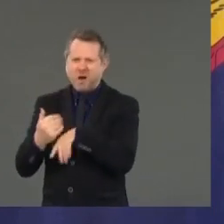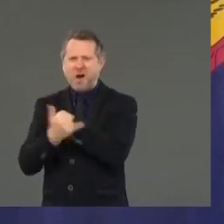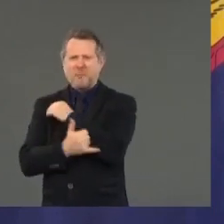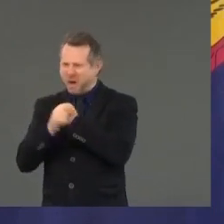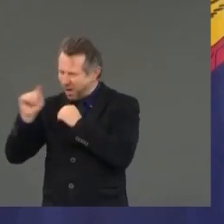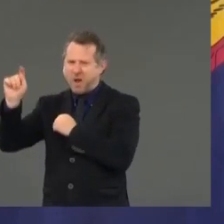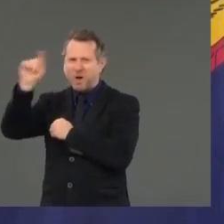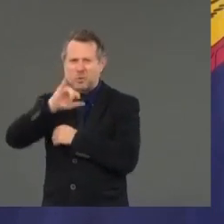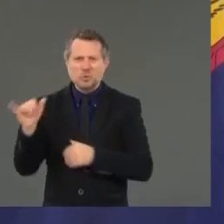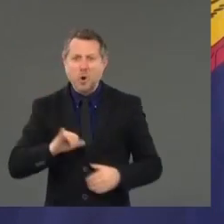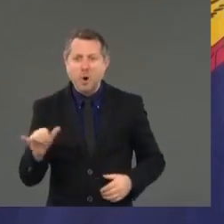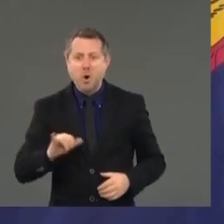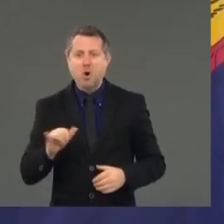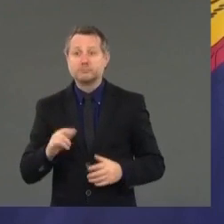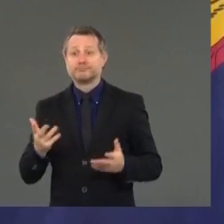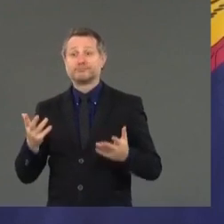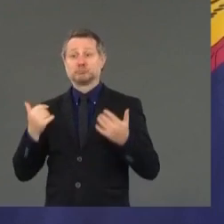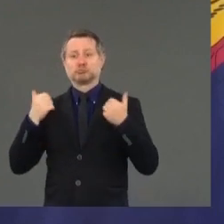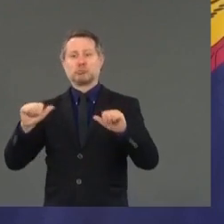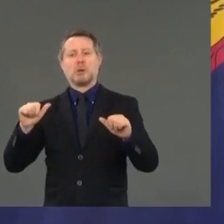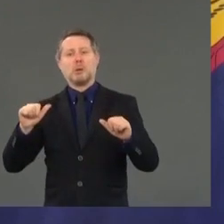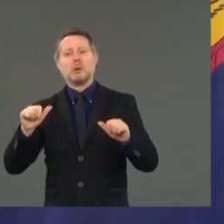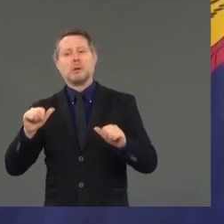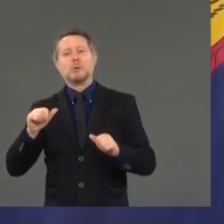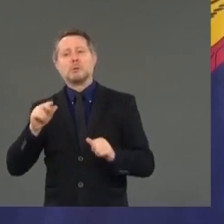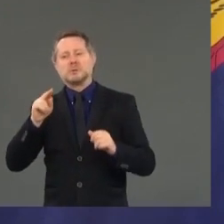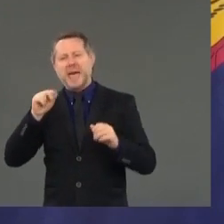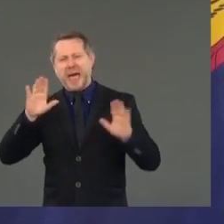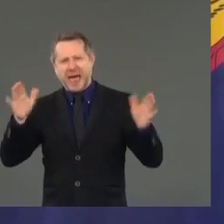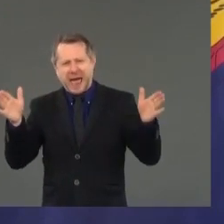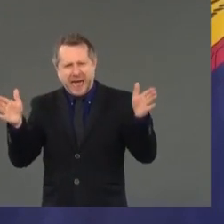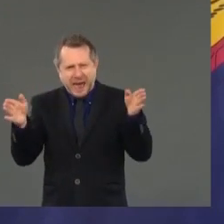ALL ACROSS THE GLOBE.